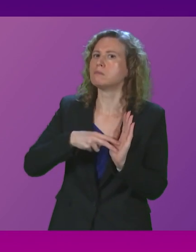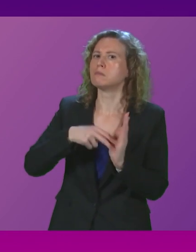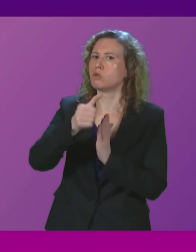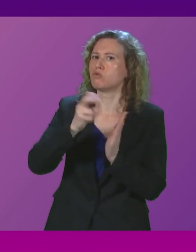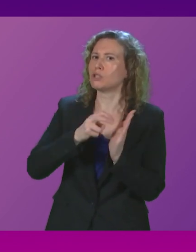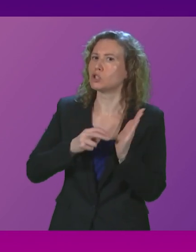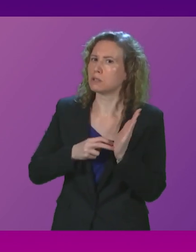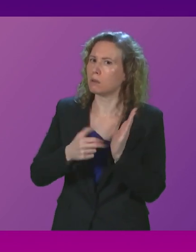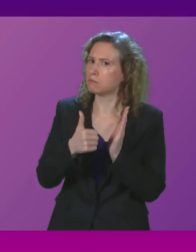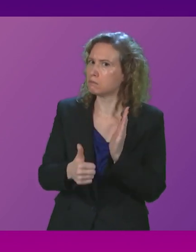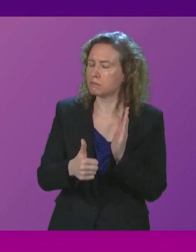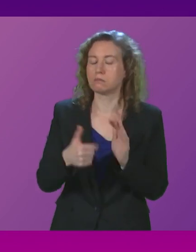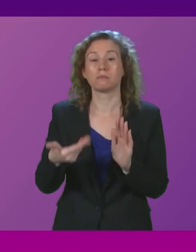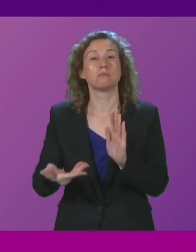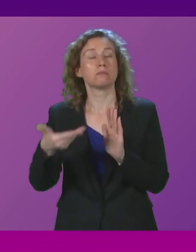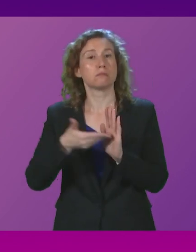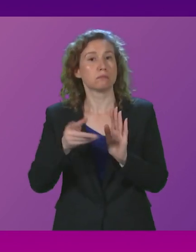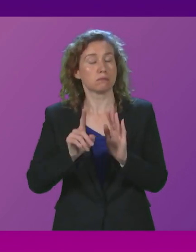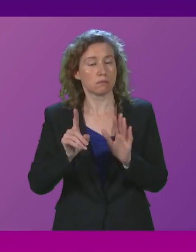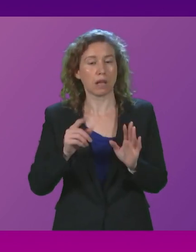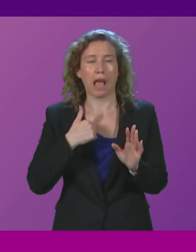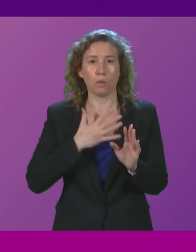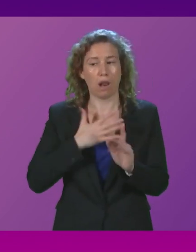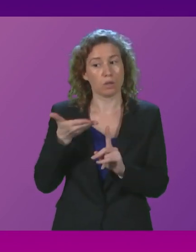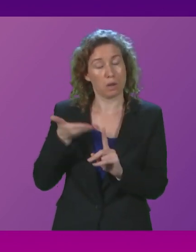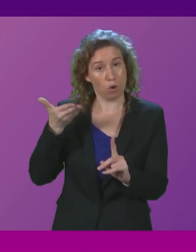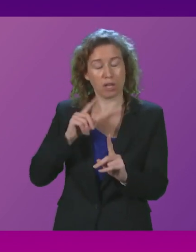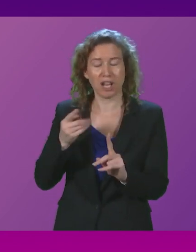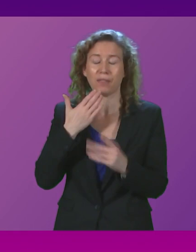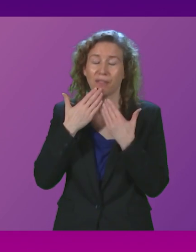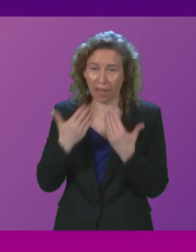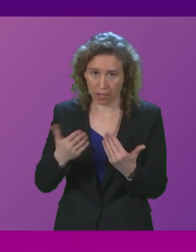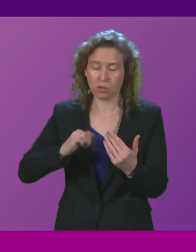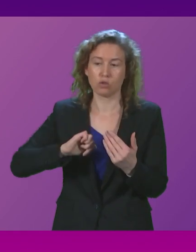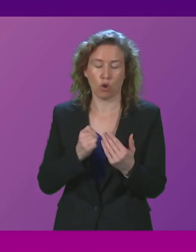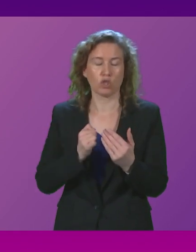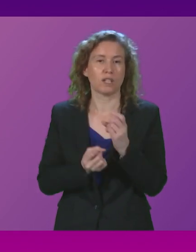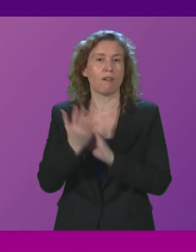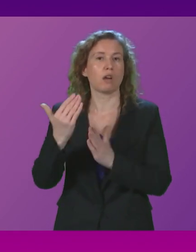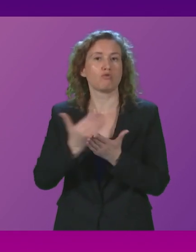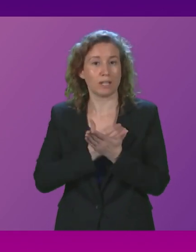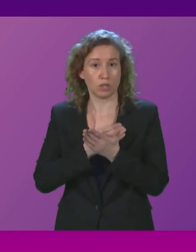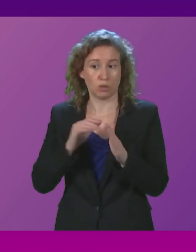In addition, I acknowledge the Scottish Fire and Rescue Service’s 13-year partnership